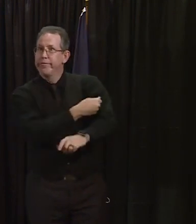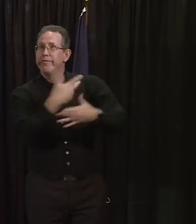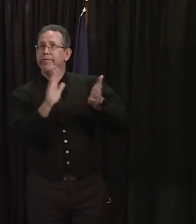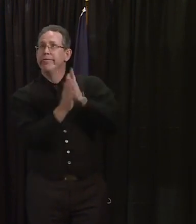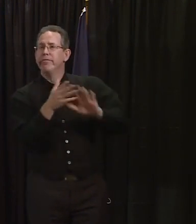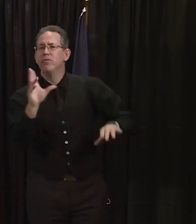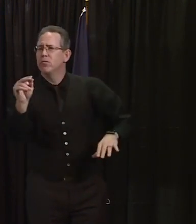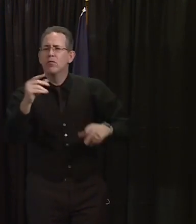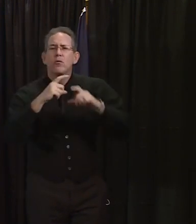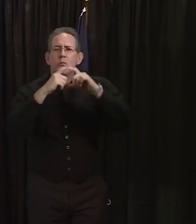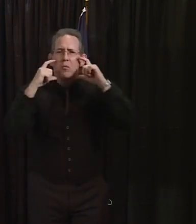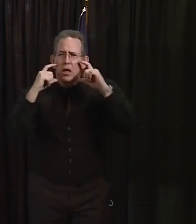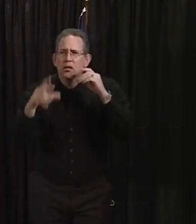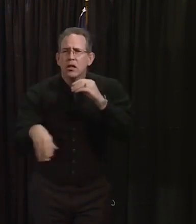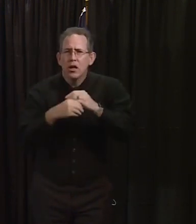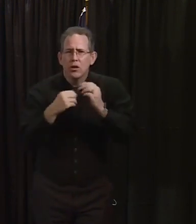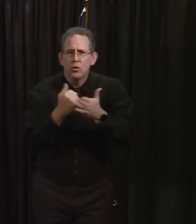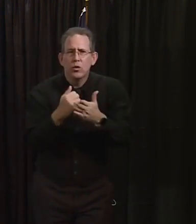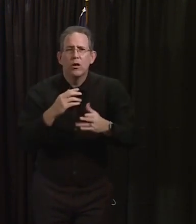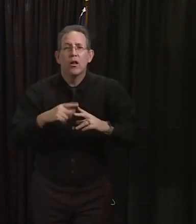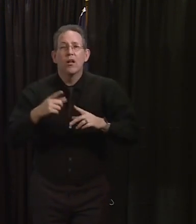with that. I'll turn it over to Secretary french.